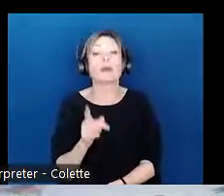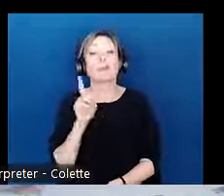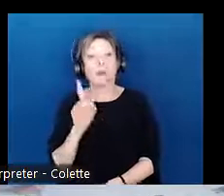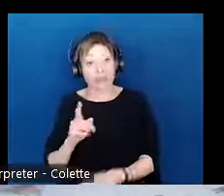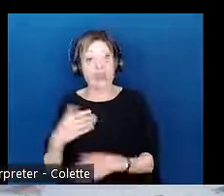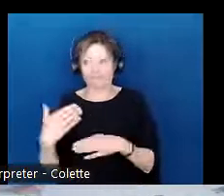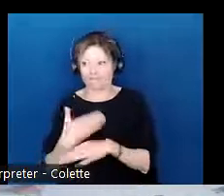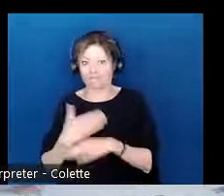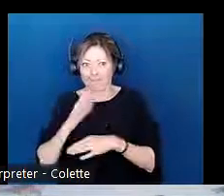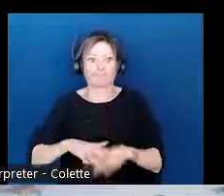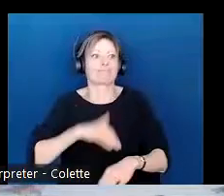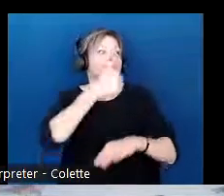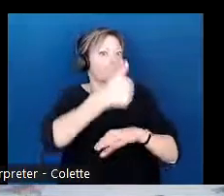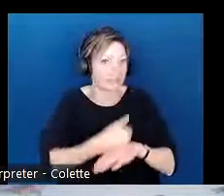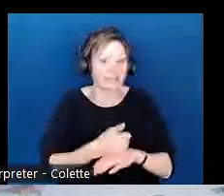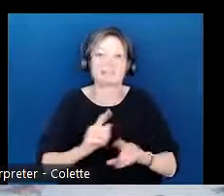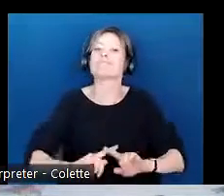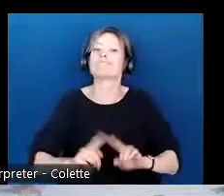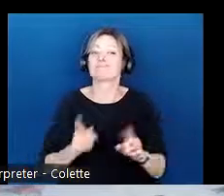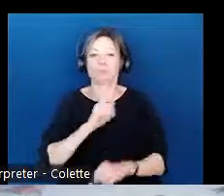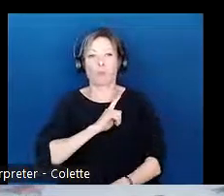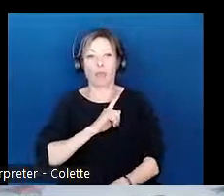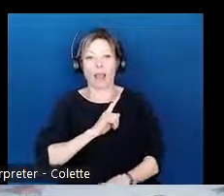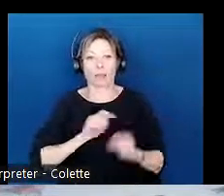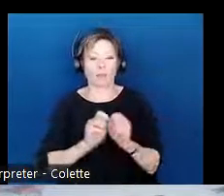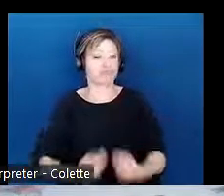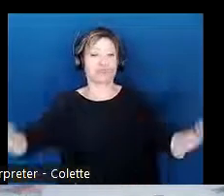installed it's absolutely bursting with colour because of all the Heather as it's a heathland